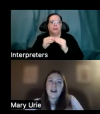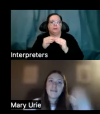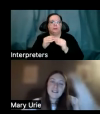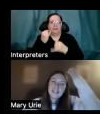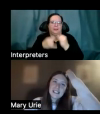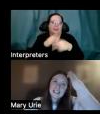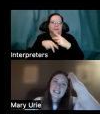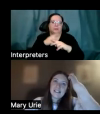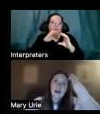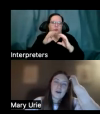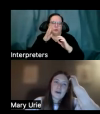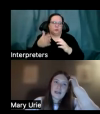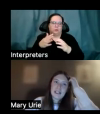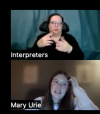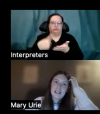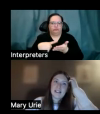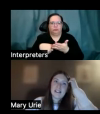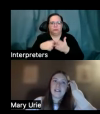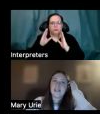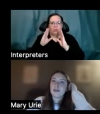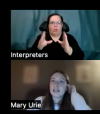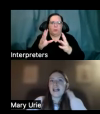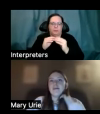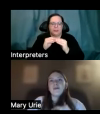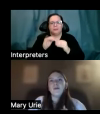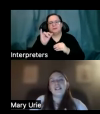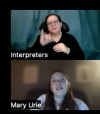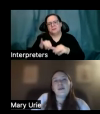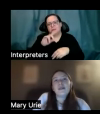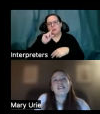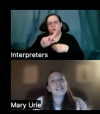will cover is hallway meetings. This is those times when you see